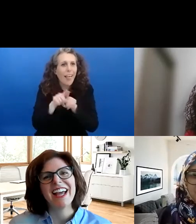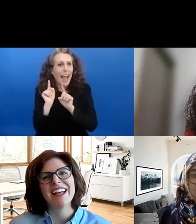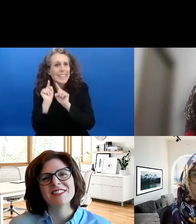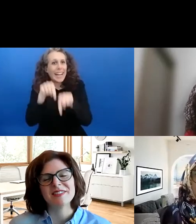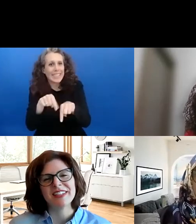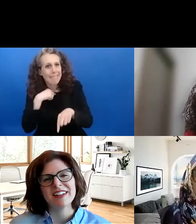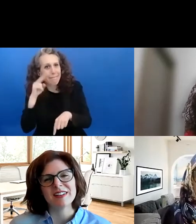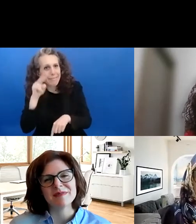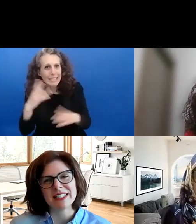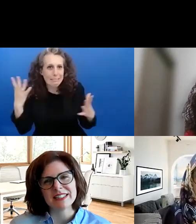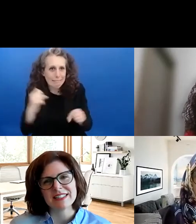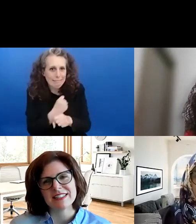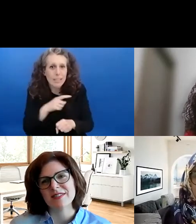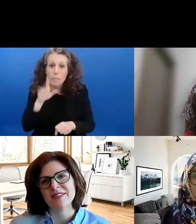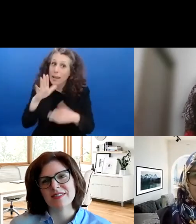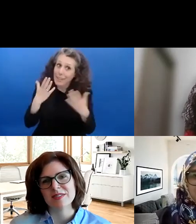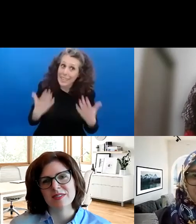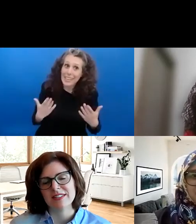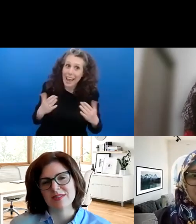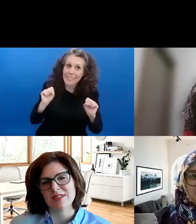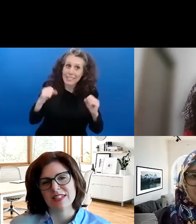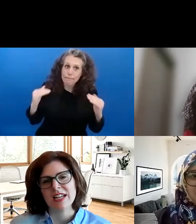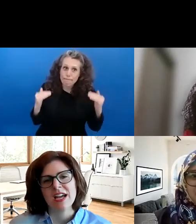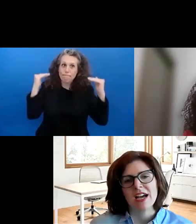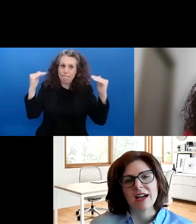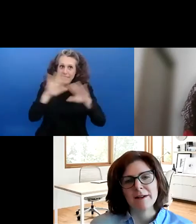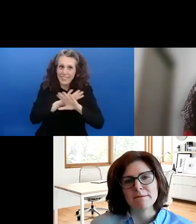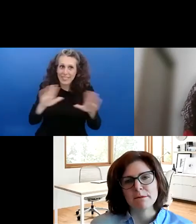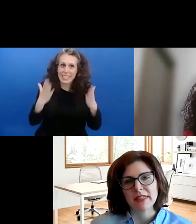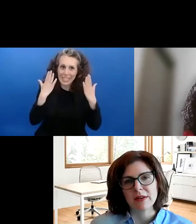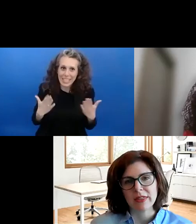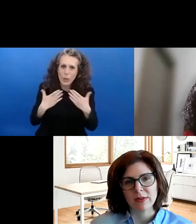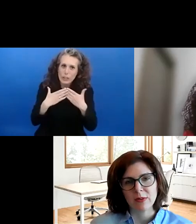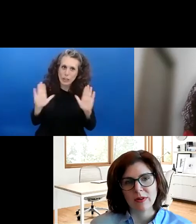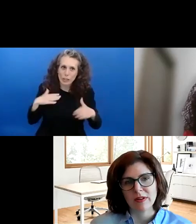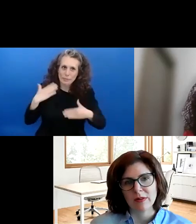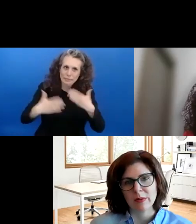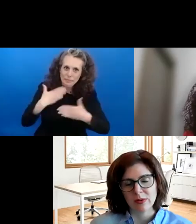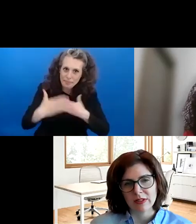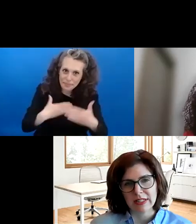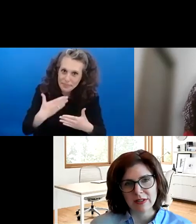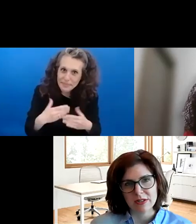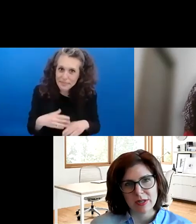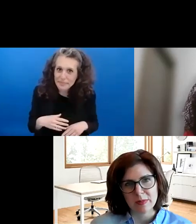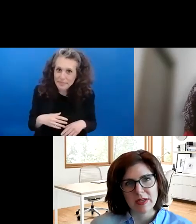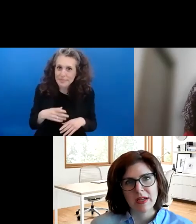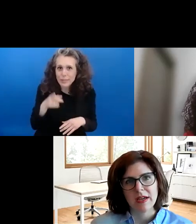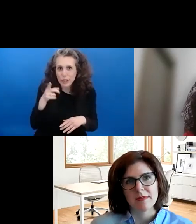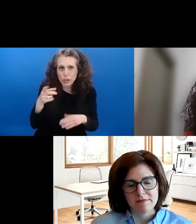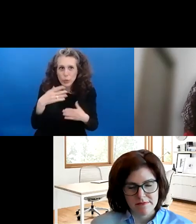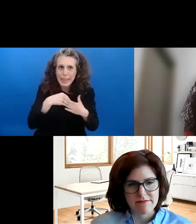and we are pleased to to get started all right with with your with your leadership sure thank you